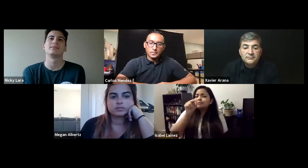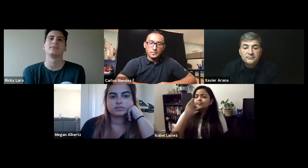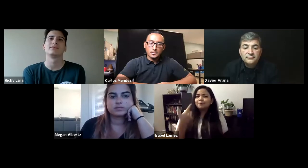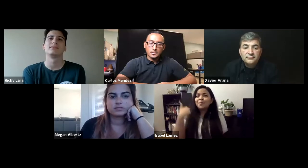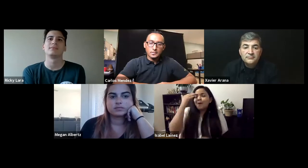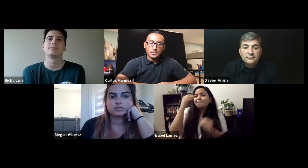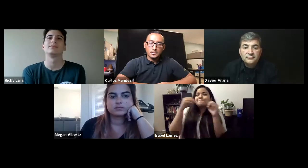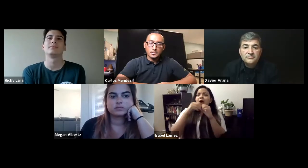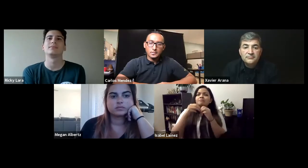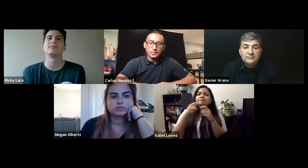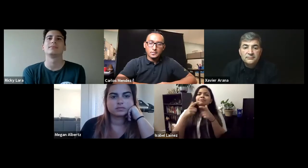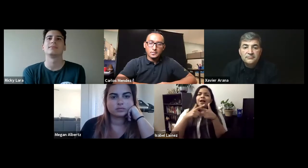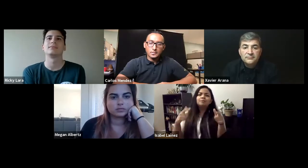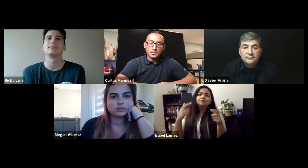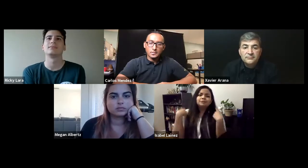So, um...